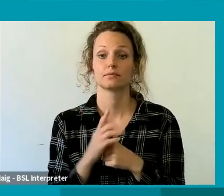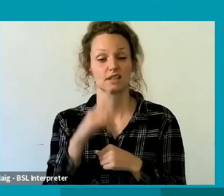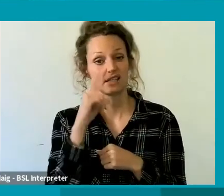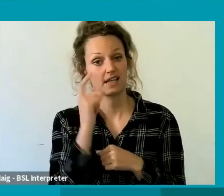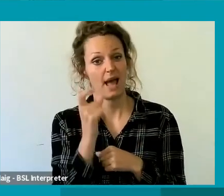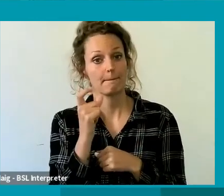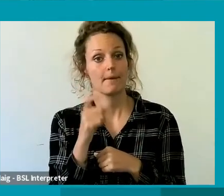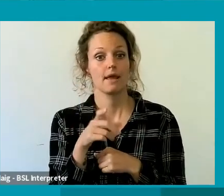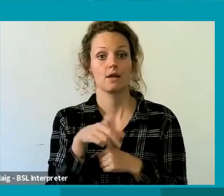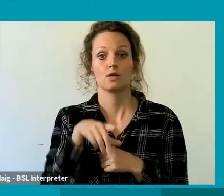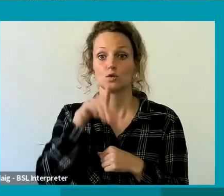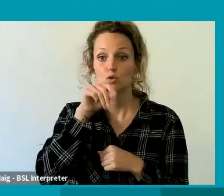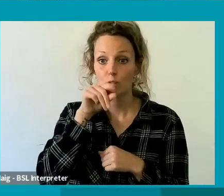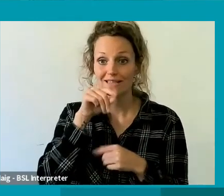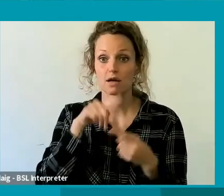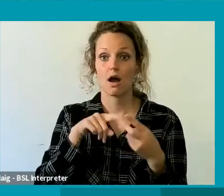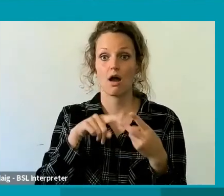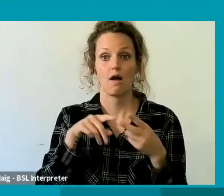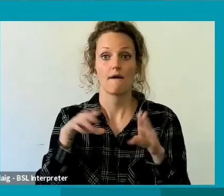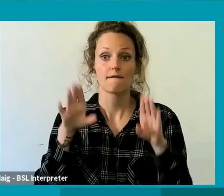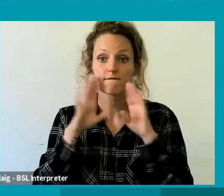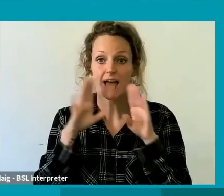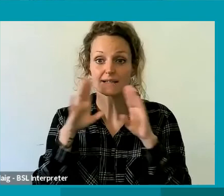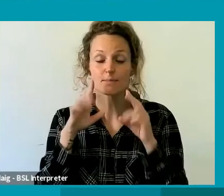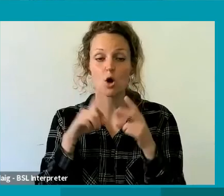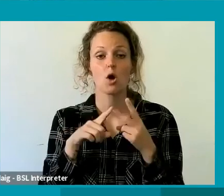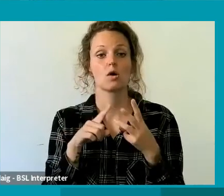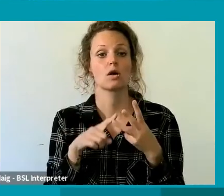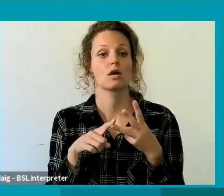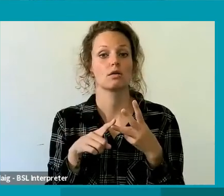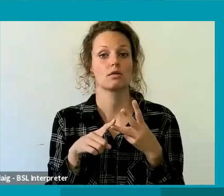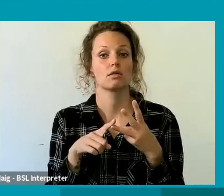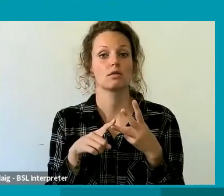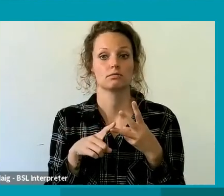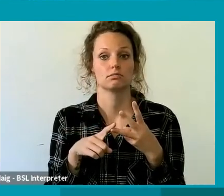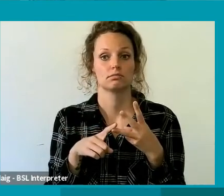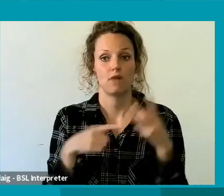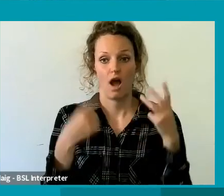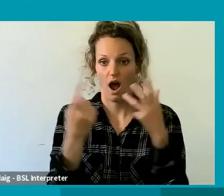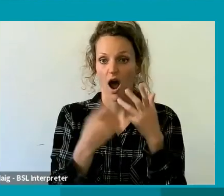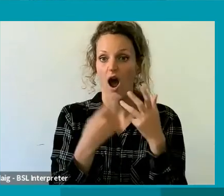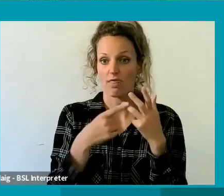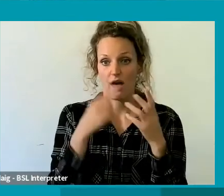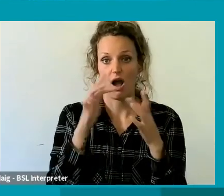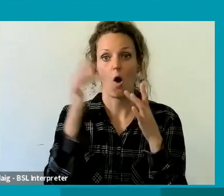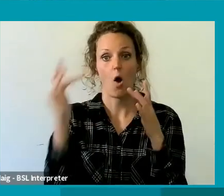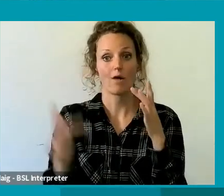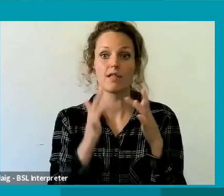but it can be on Twitter. It can be on Facebook, right? So it's on other online sites,